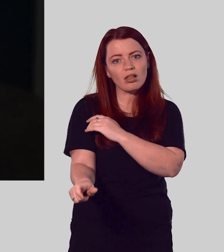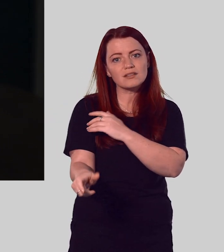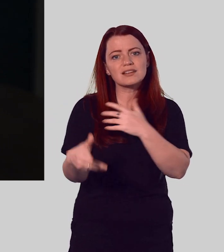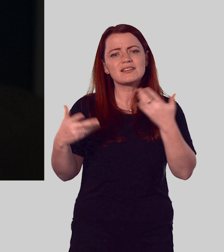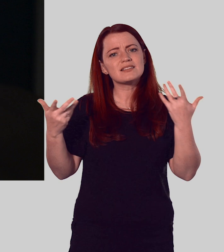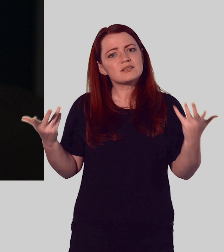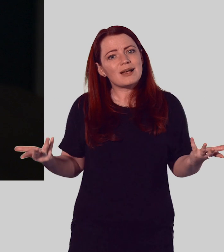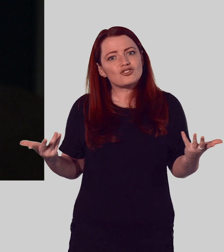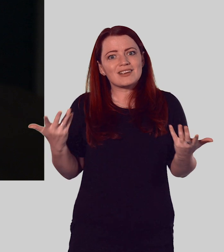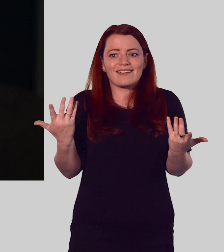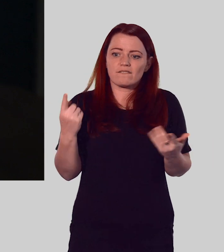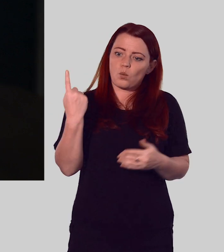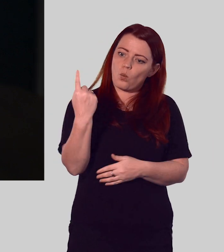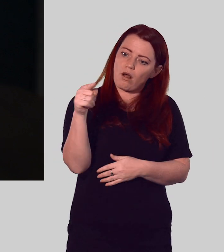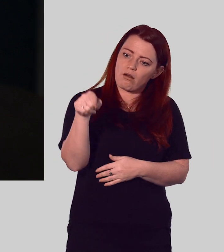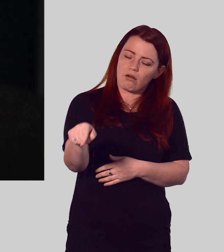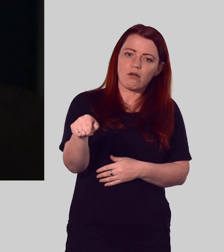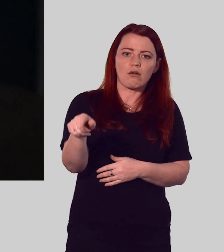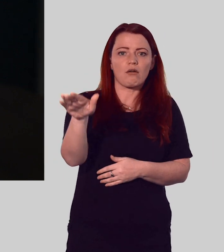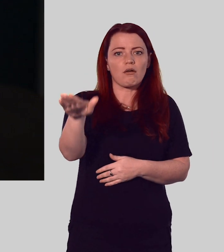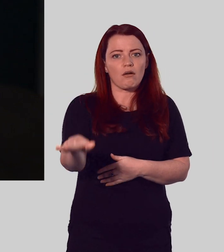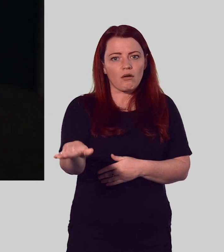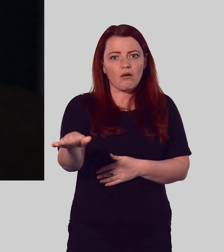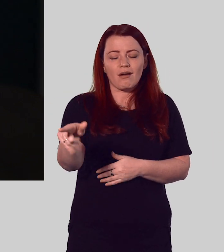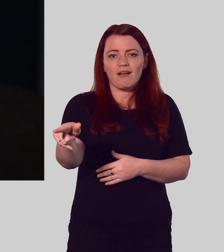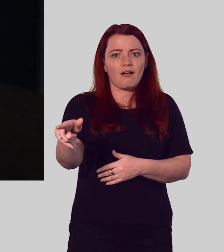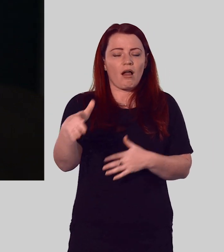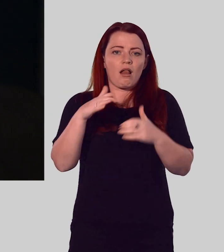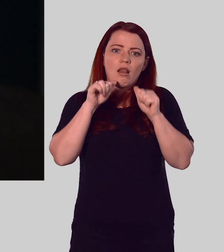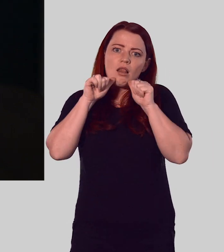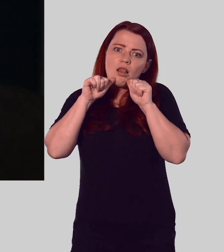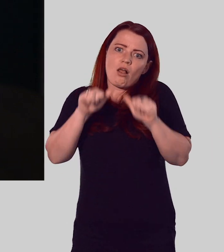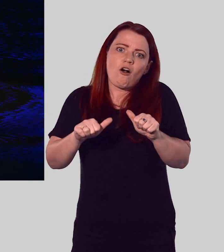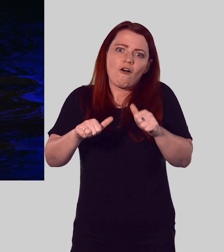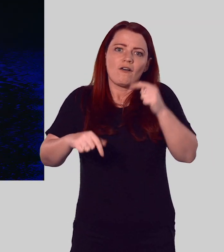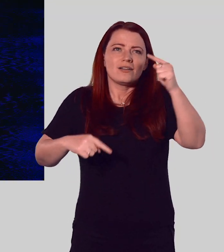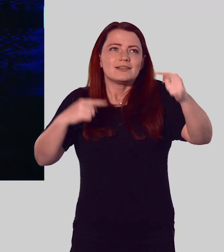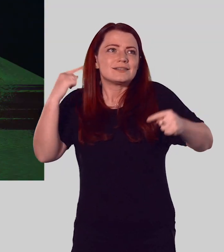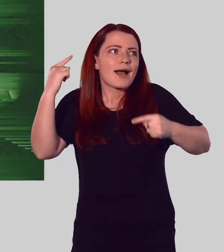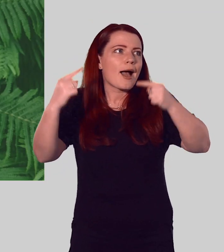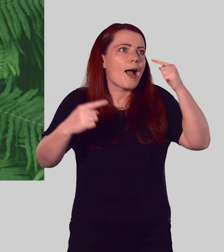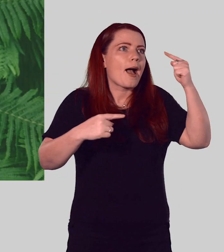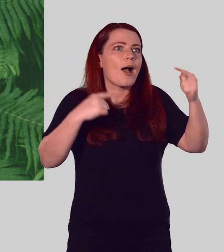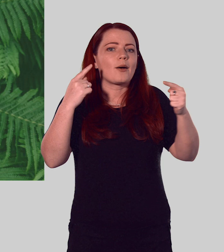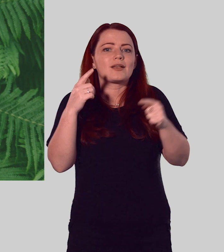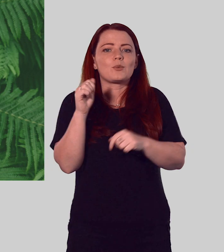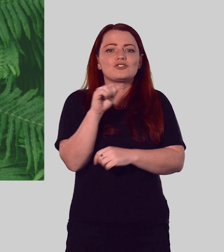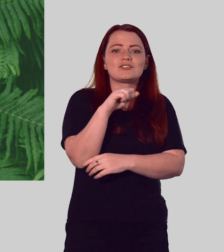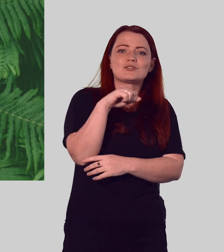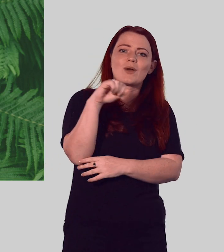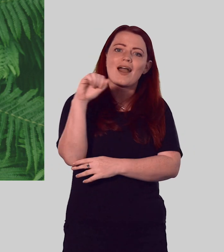one of them in particular just loves the sound and will just sway from side to side